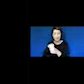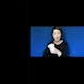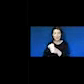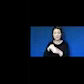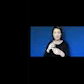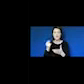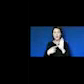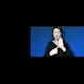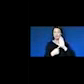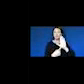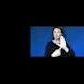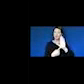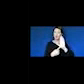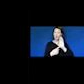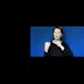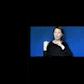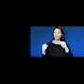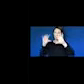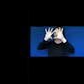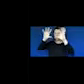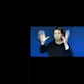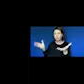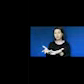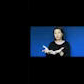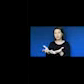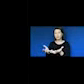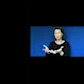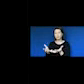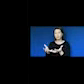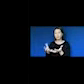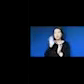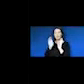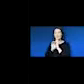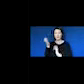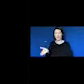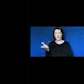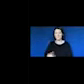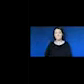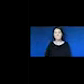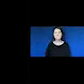picture of the individual.